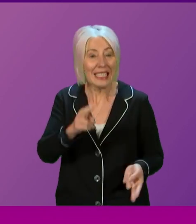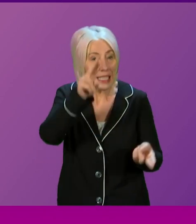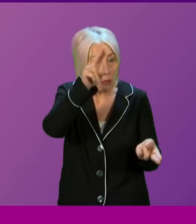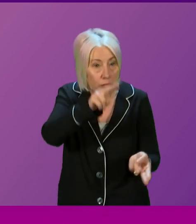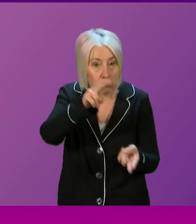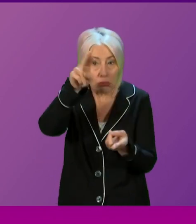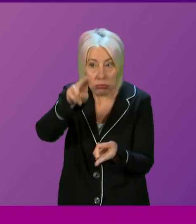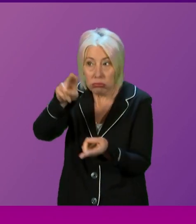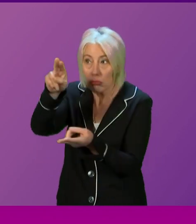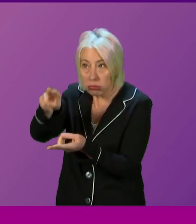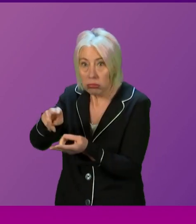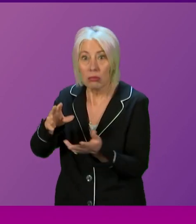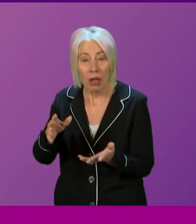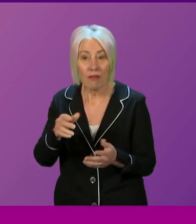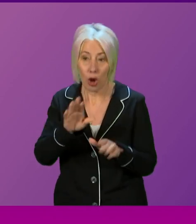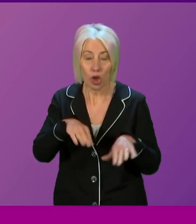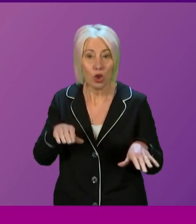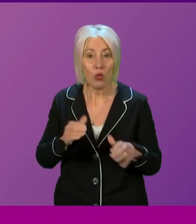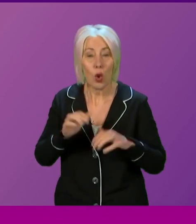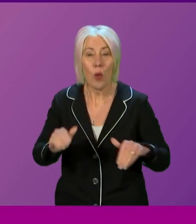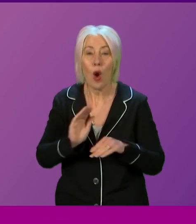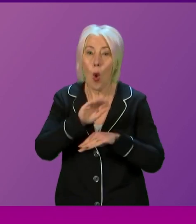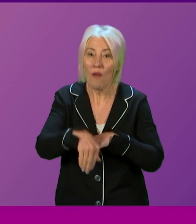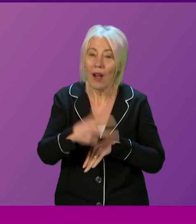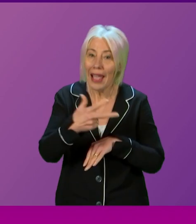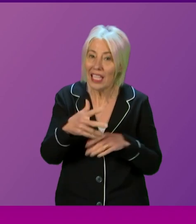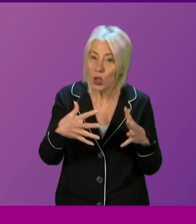the numbers of children who are waiting for more than 18 weeks and the numbers who are